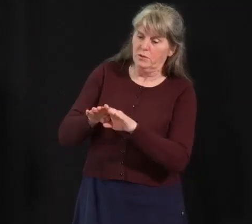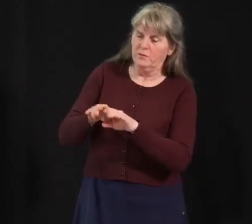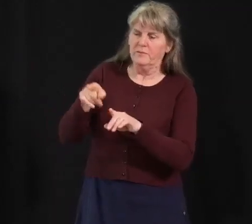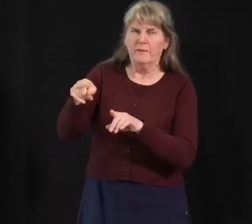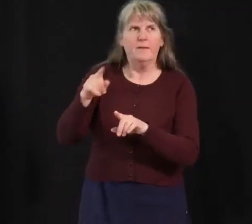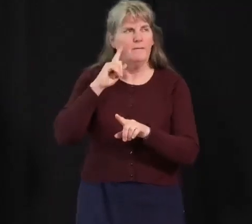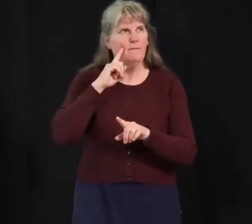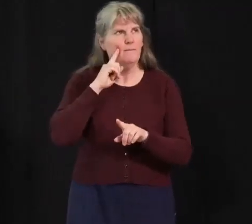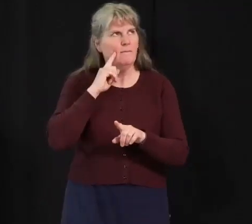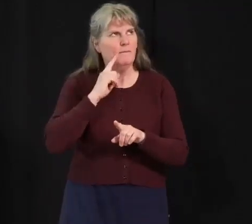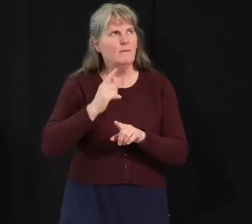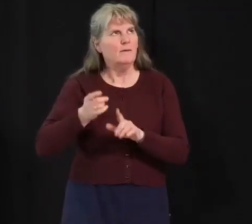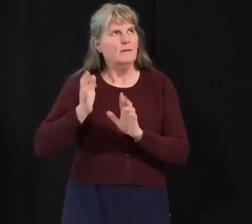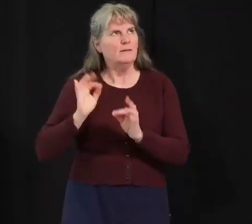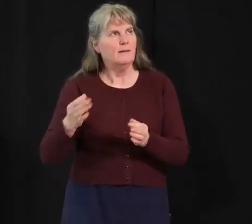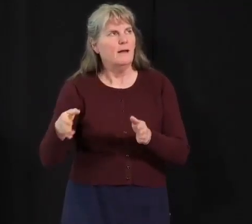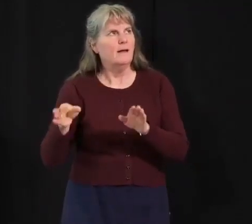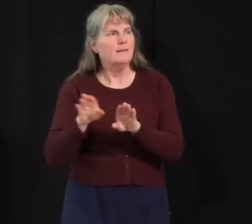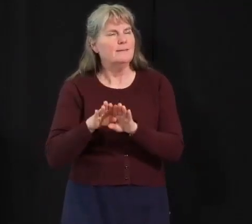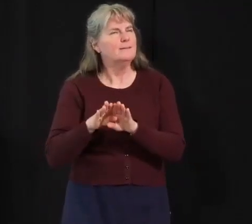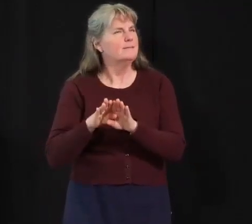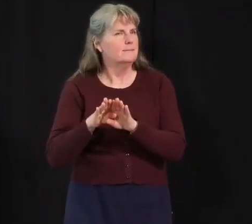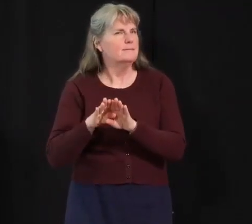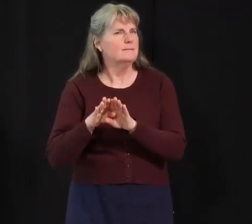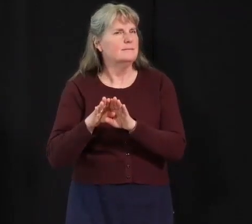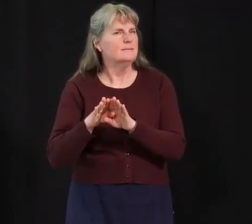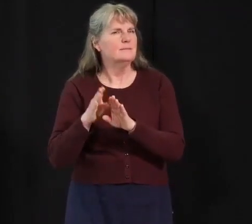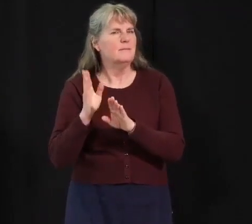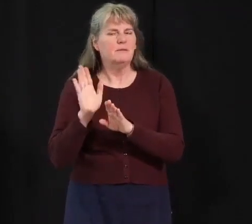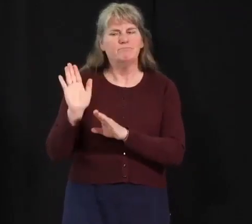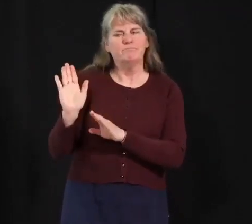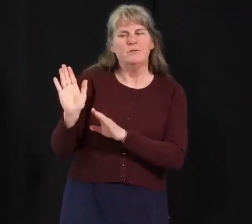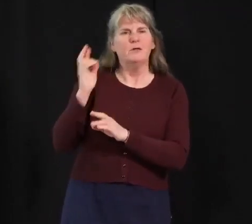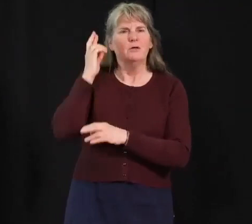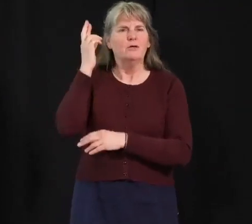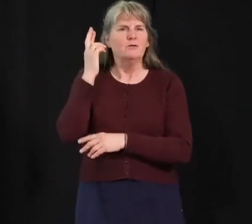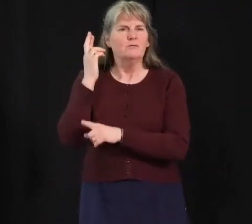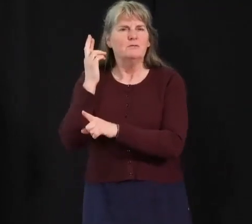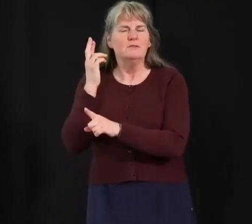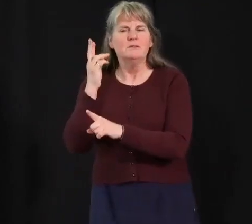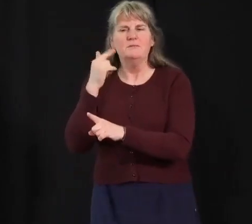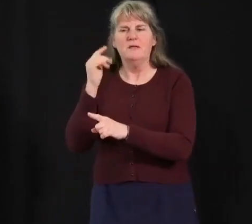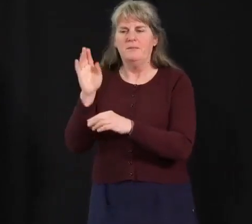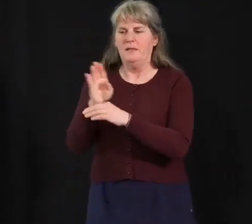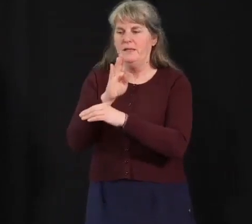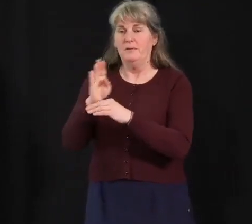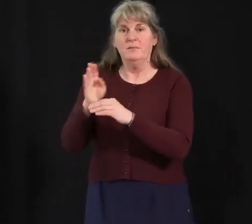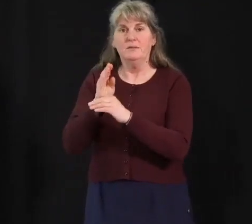Whereas gymnasiums, or for instance training centres, have